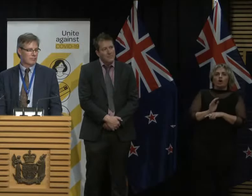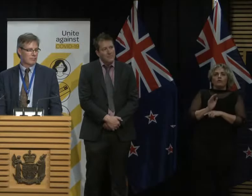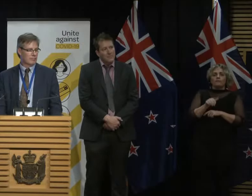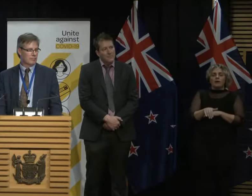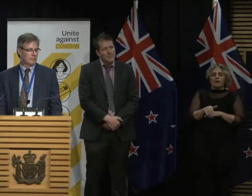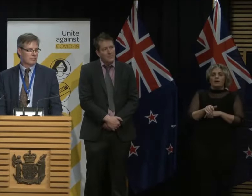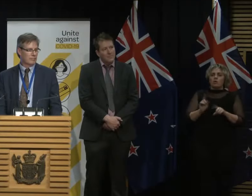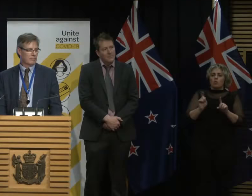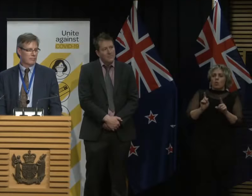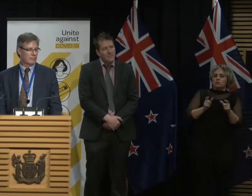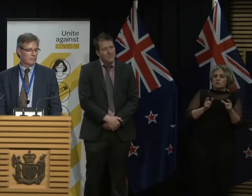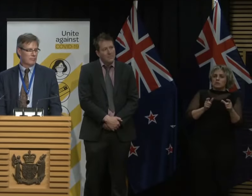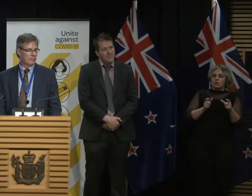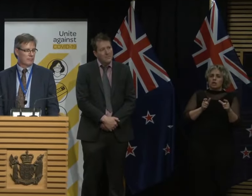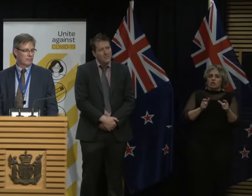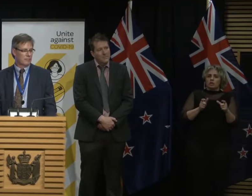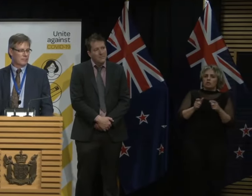of that will have to go through